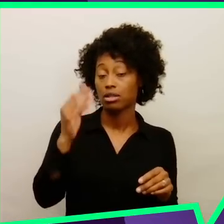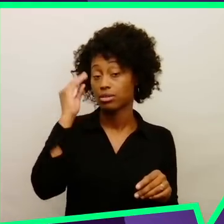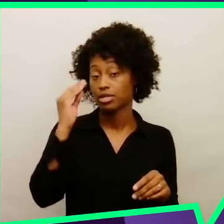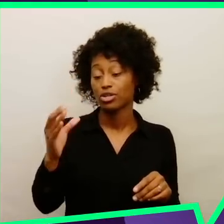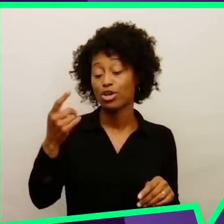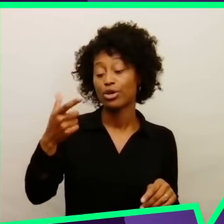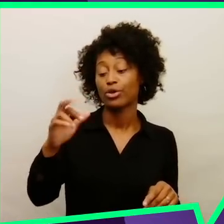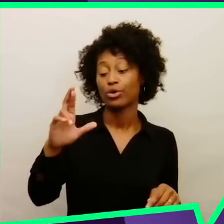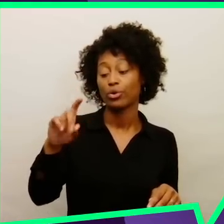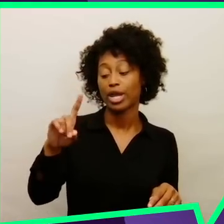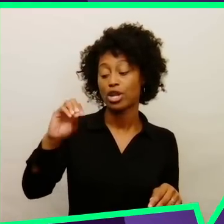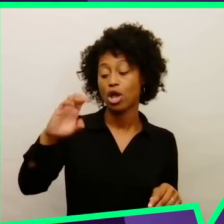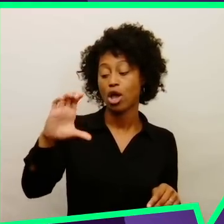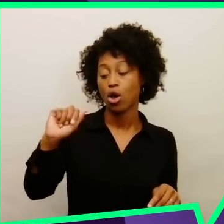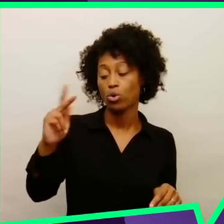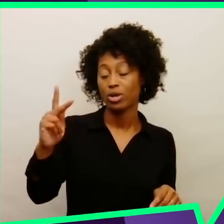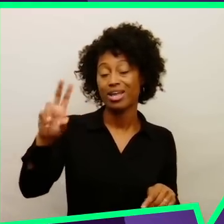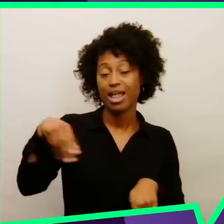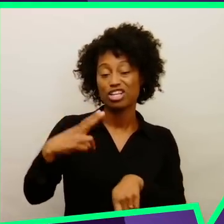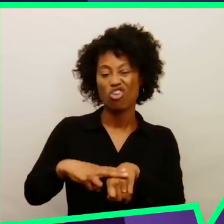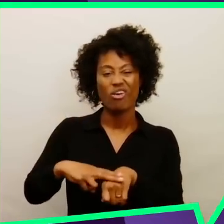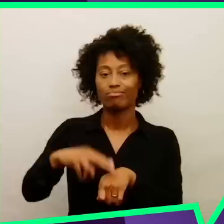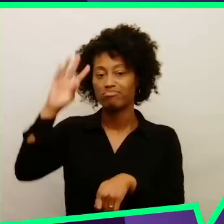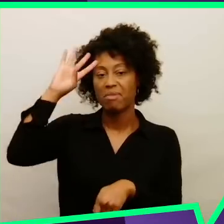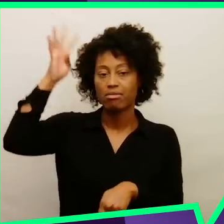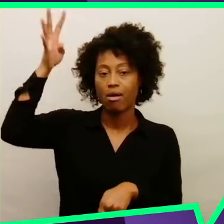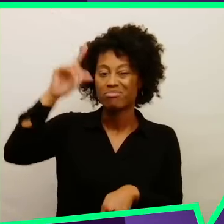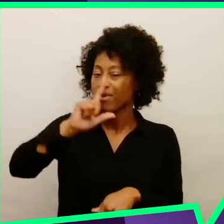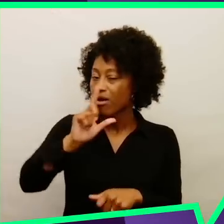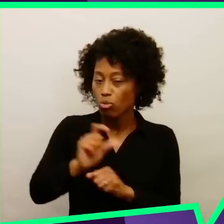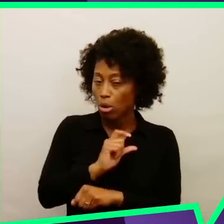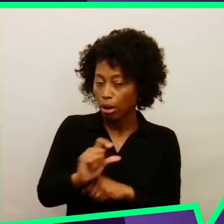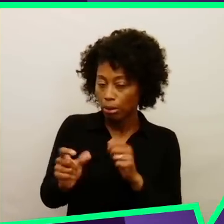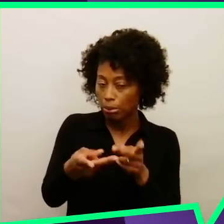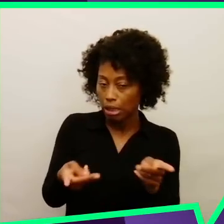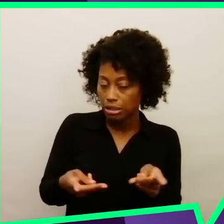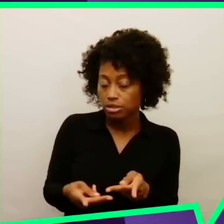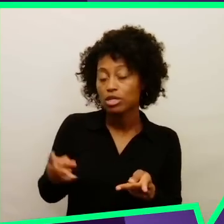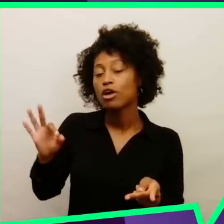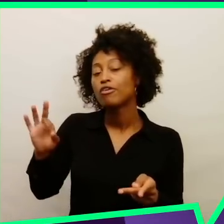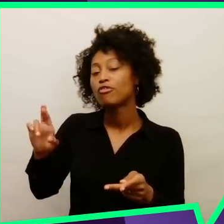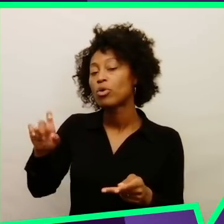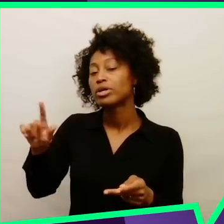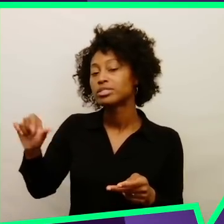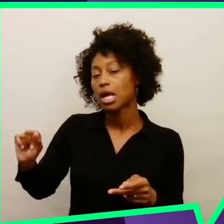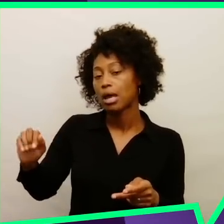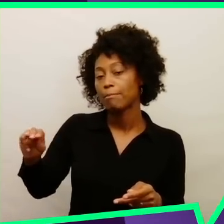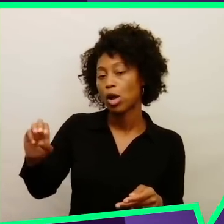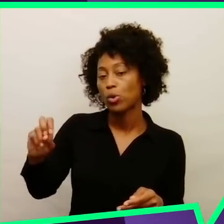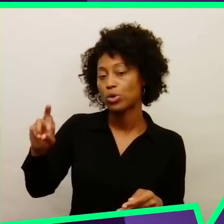is a fictional raceway that our friends at Forza Motorsport have put together. And they know what they're doing.